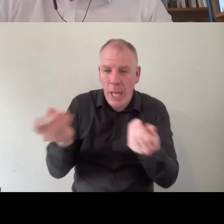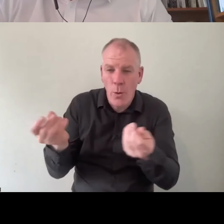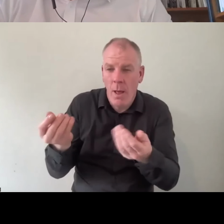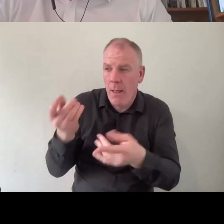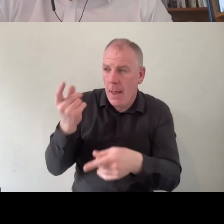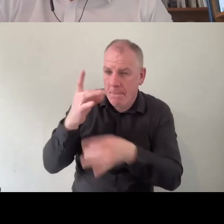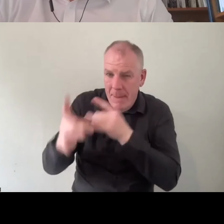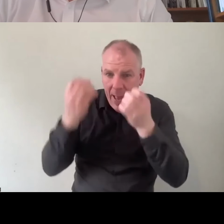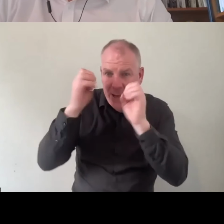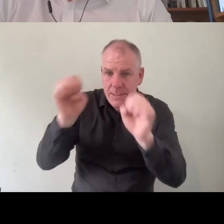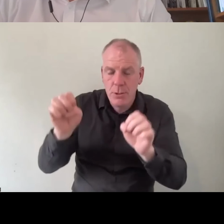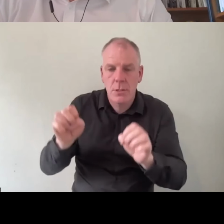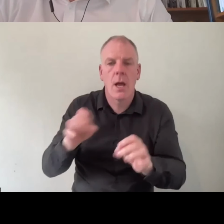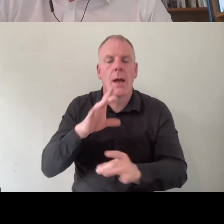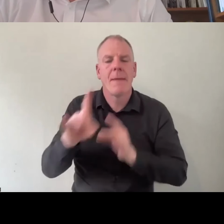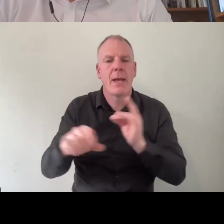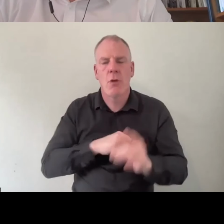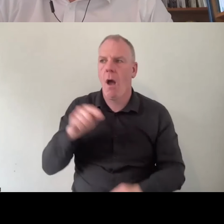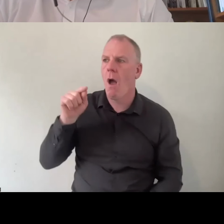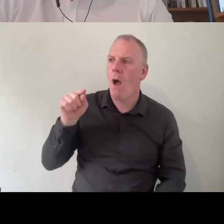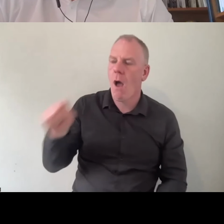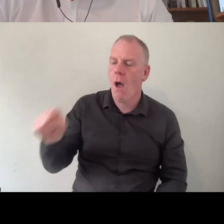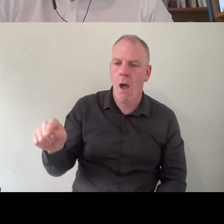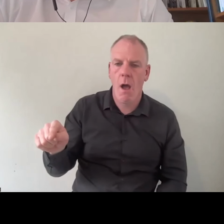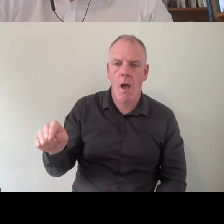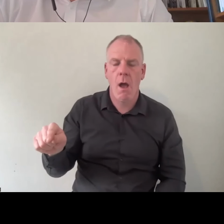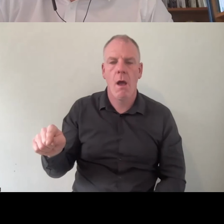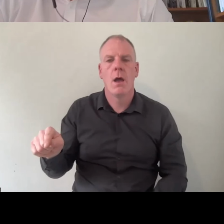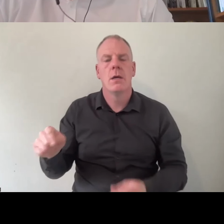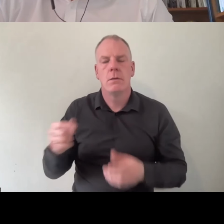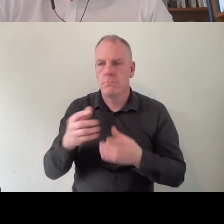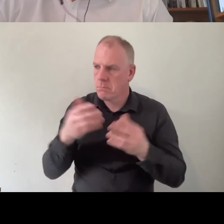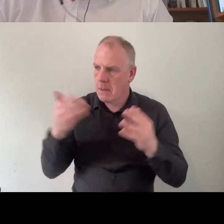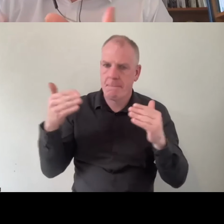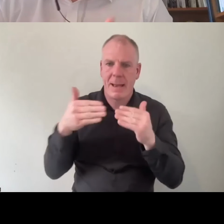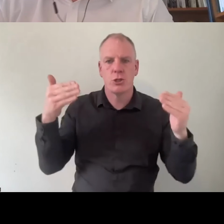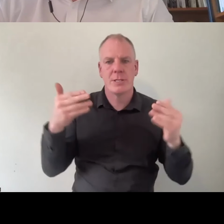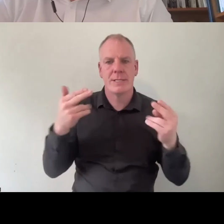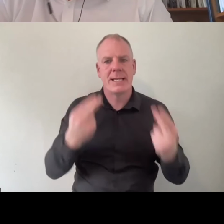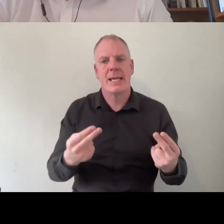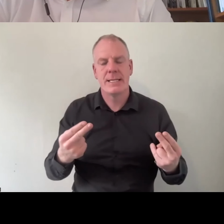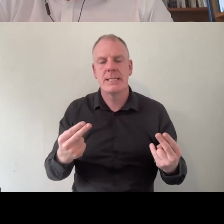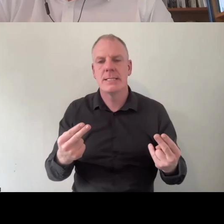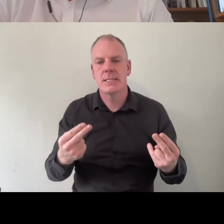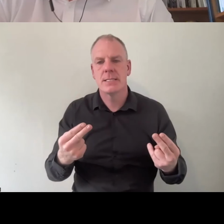how are you ensuring that they have, that they'll address Universal Design?